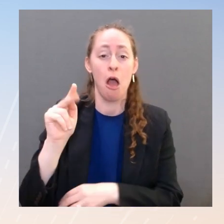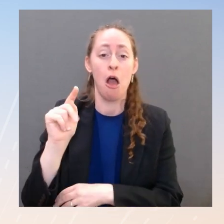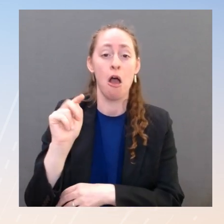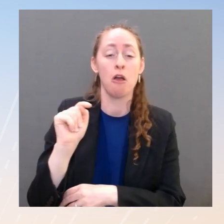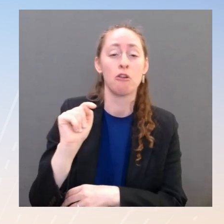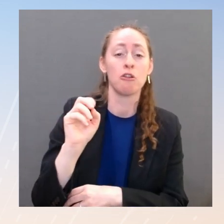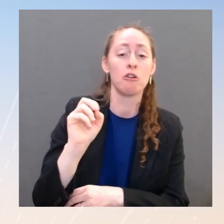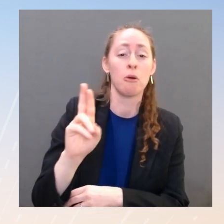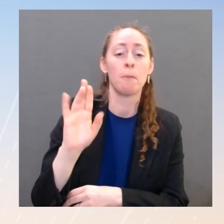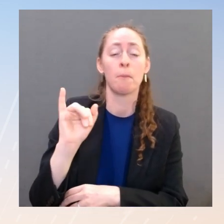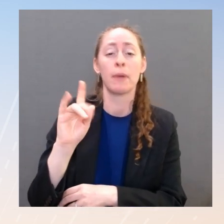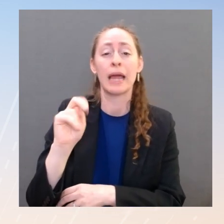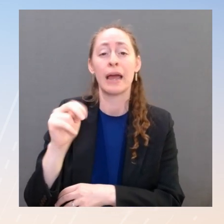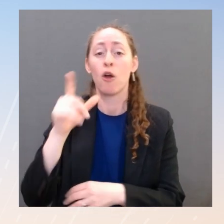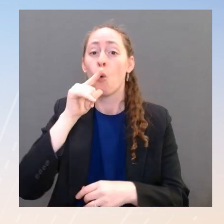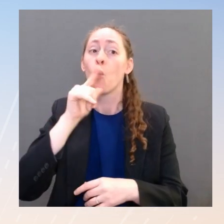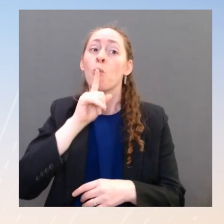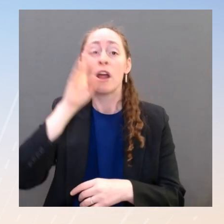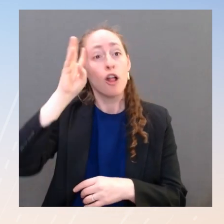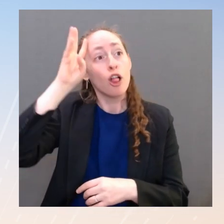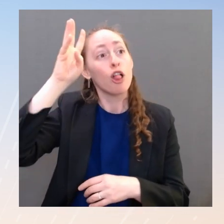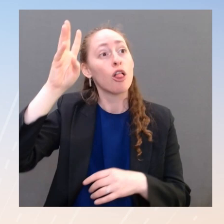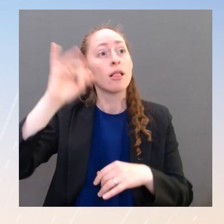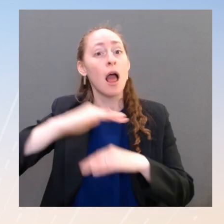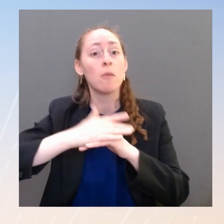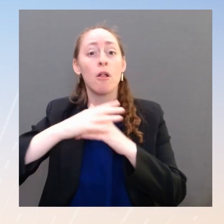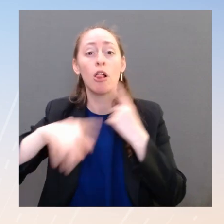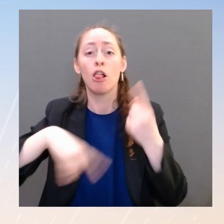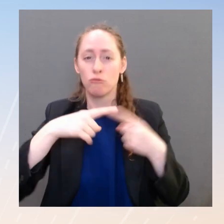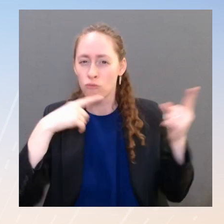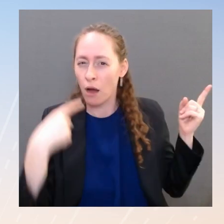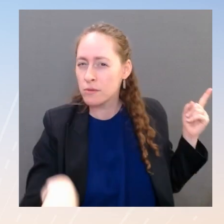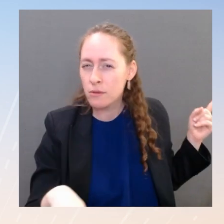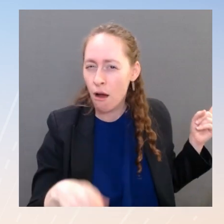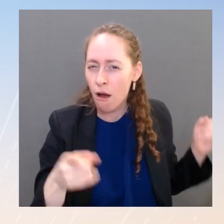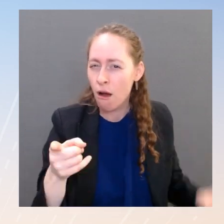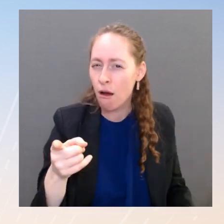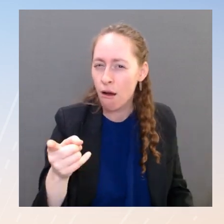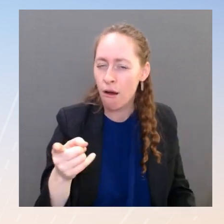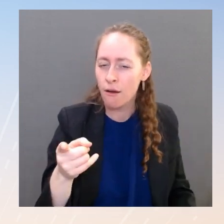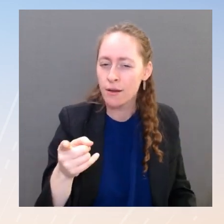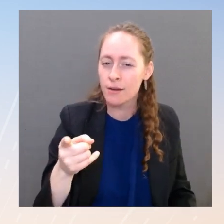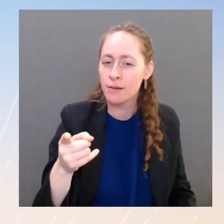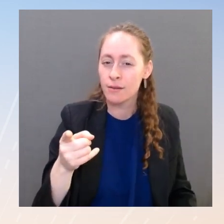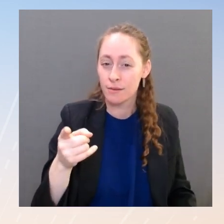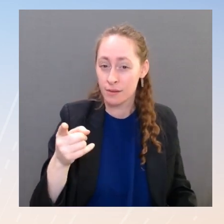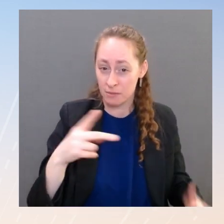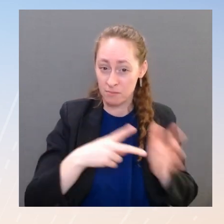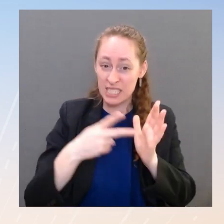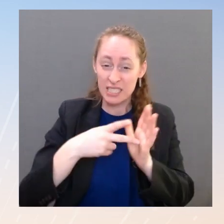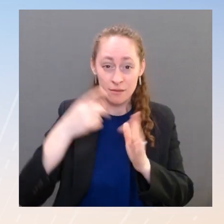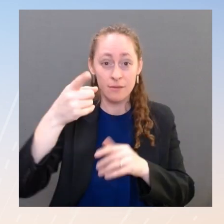to her censoring Internet traffic about the Hunter Biden laptop? Ms. Psaki: I think I noted exactly what the objective of the board is,